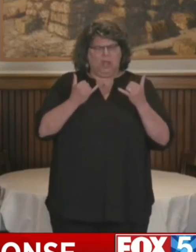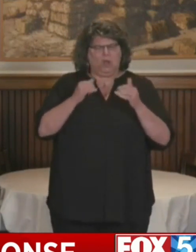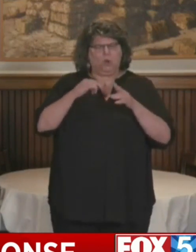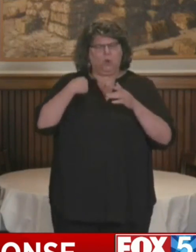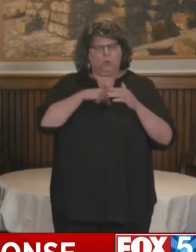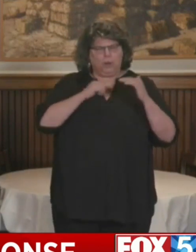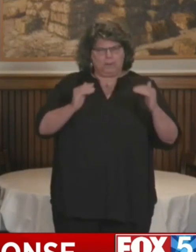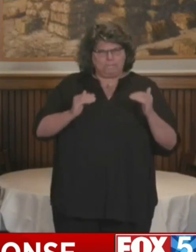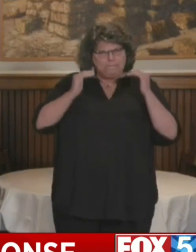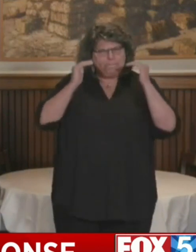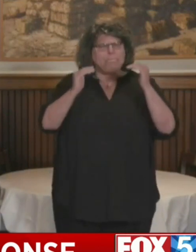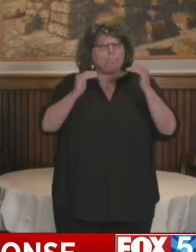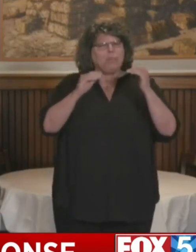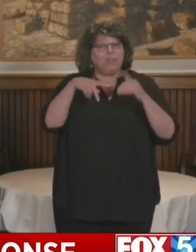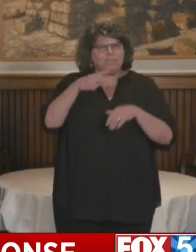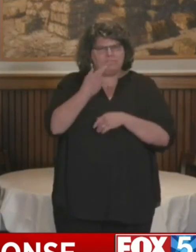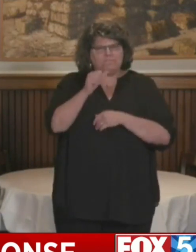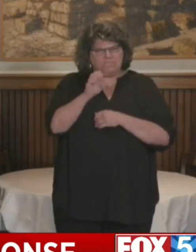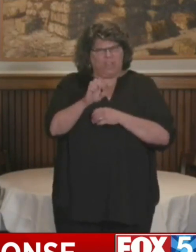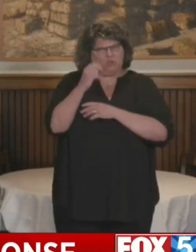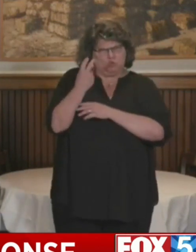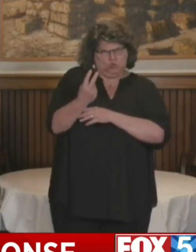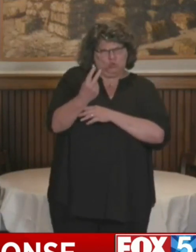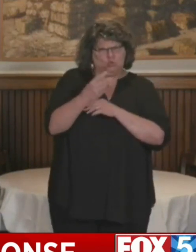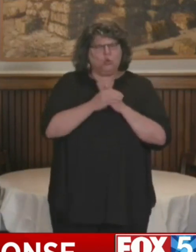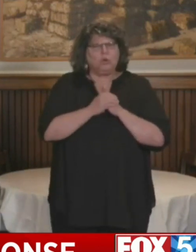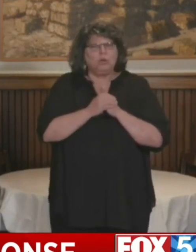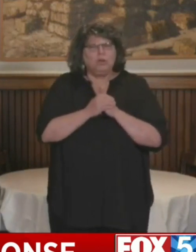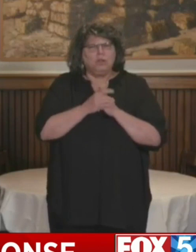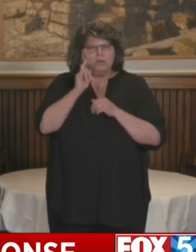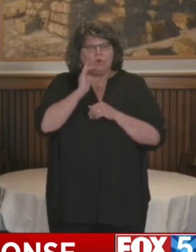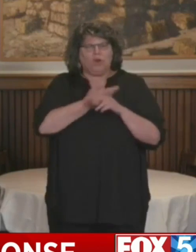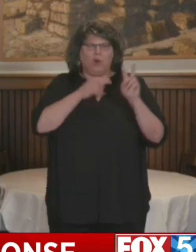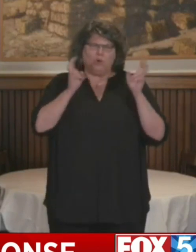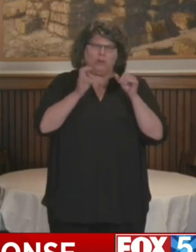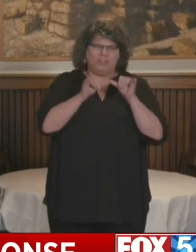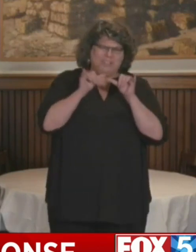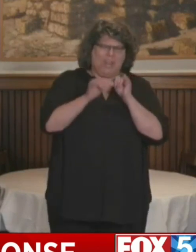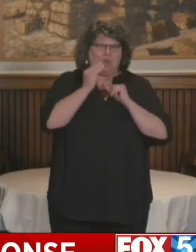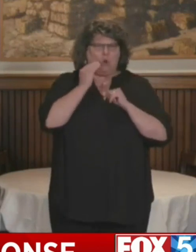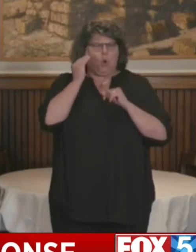ABLE TO DISTRIBUTE JUST IN THE LAST NUMBER OF WEEKS SINCE